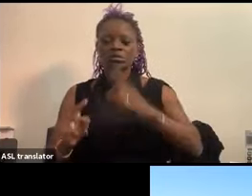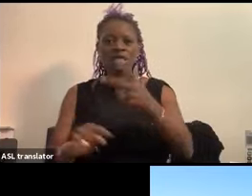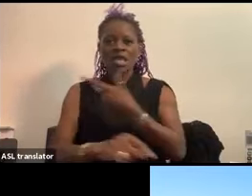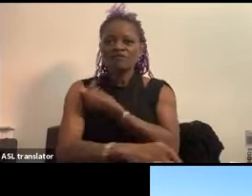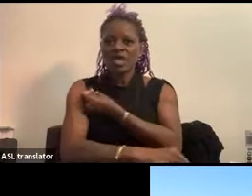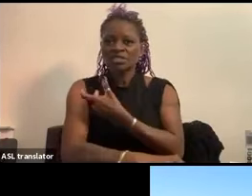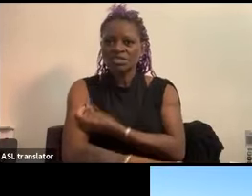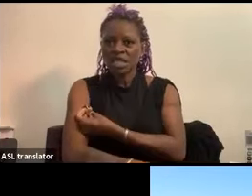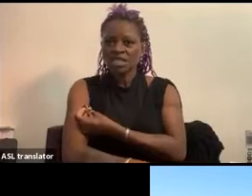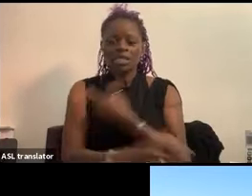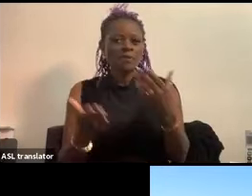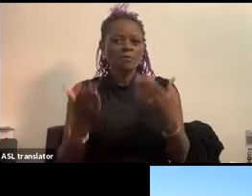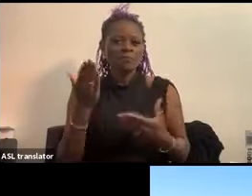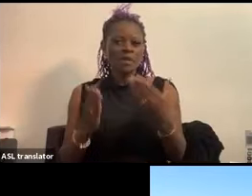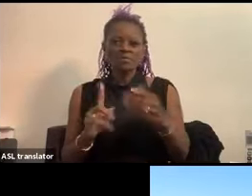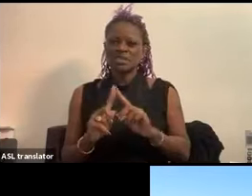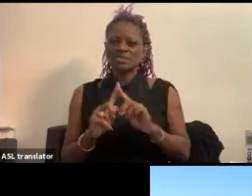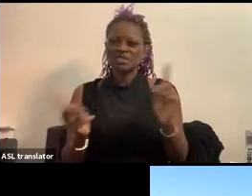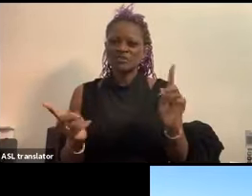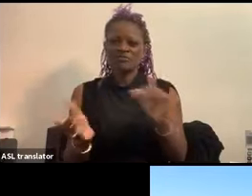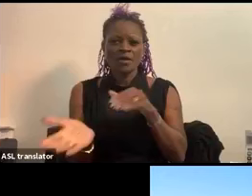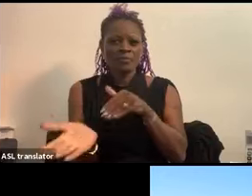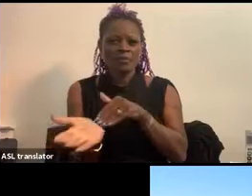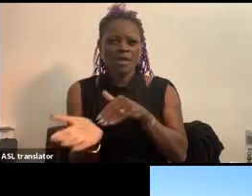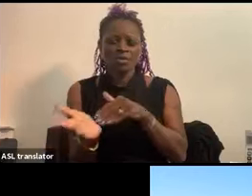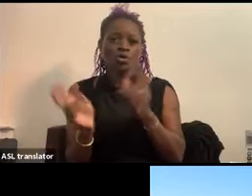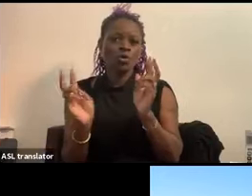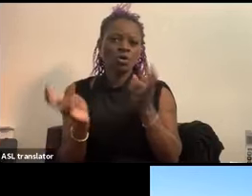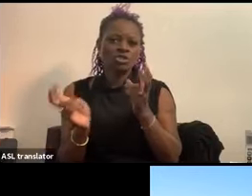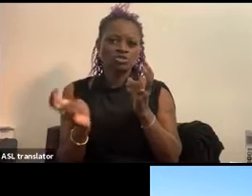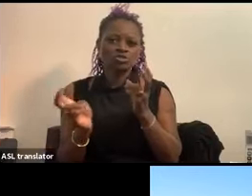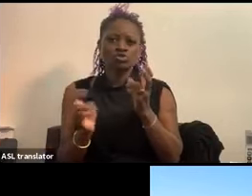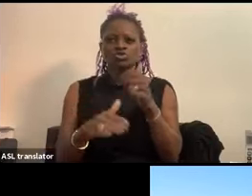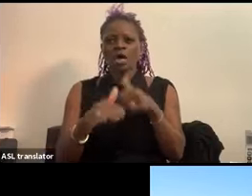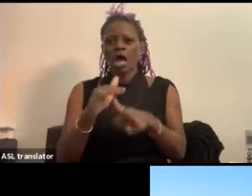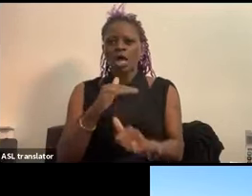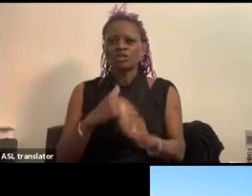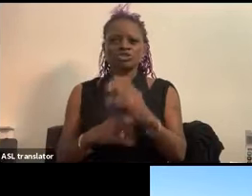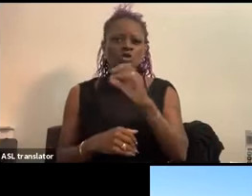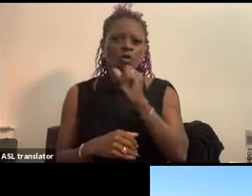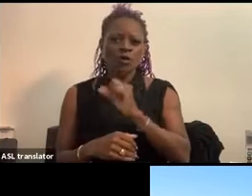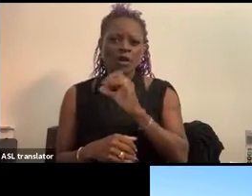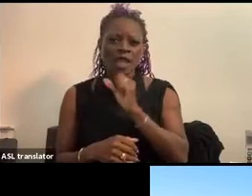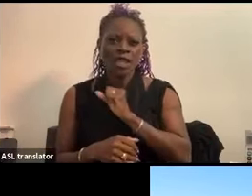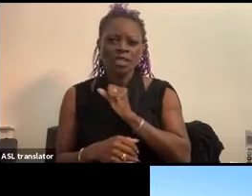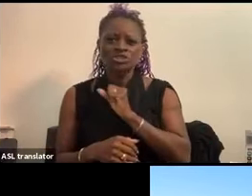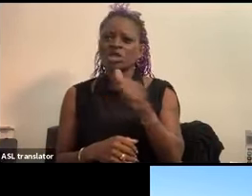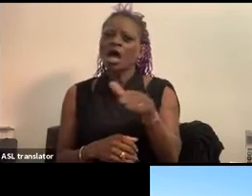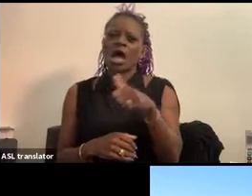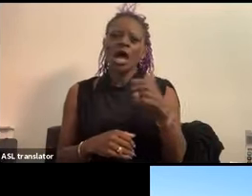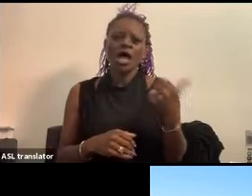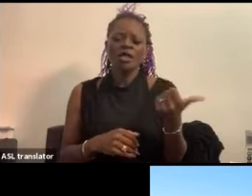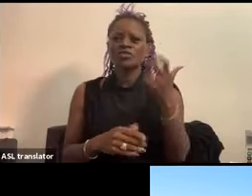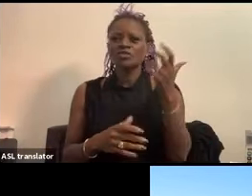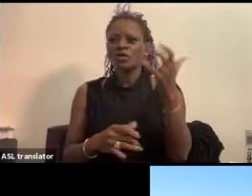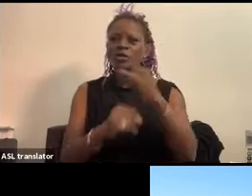some underlying medical illnesses or because they're under age 12 and not yet eligible and aren't able to get the vaccine.